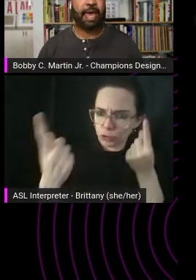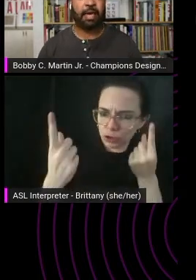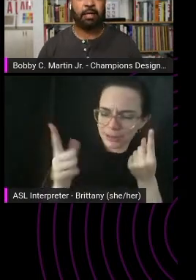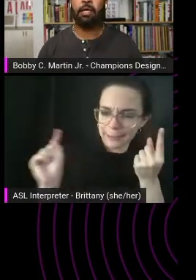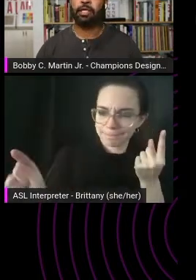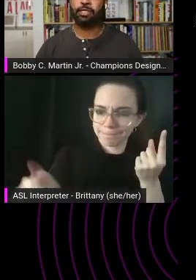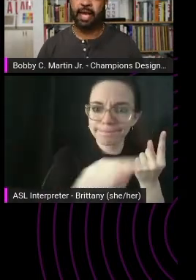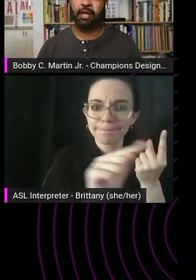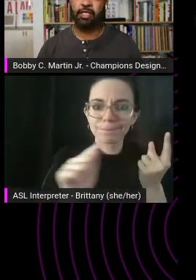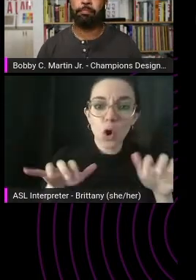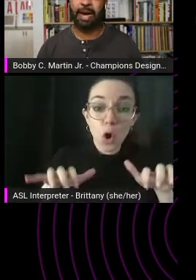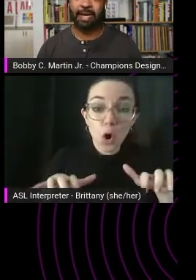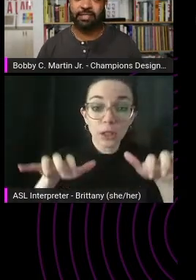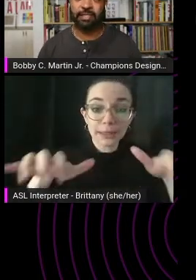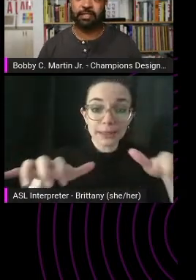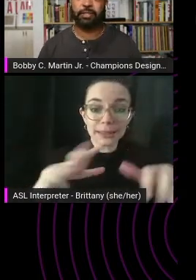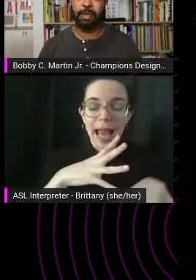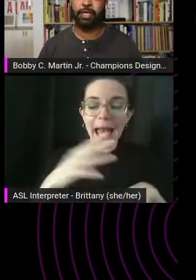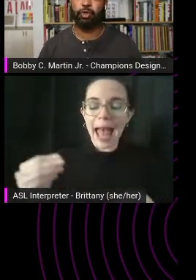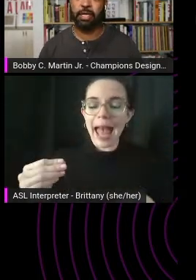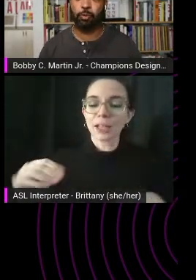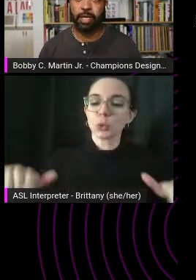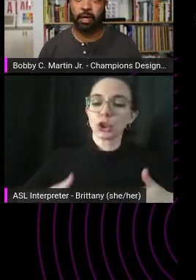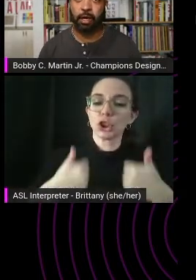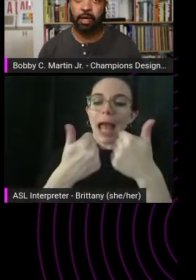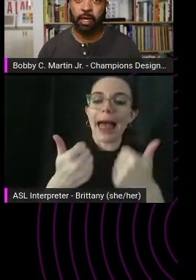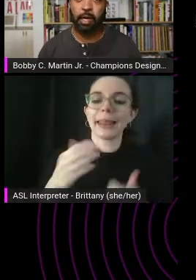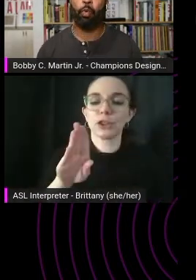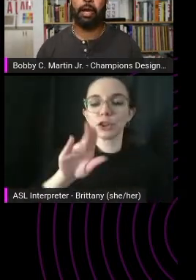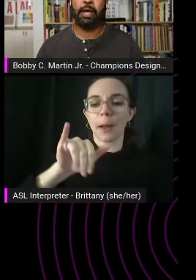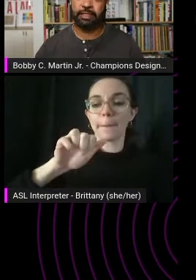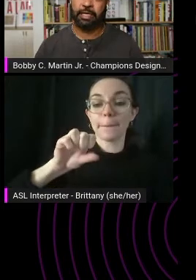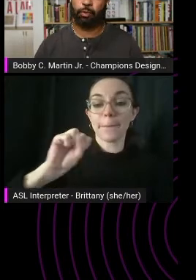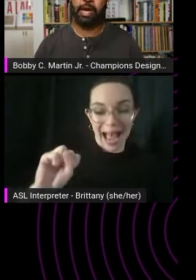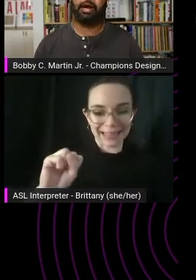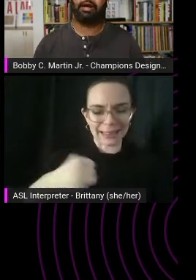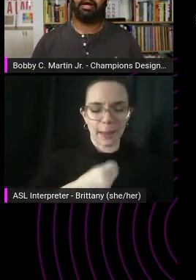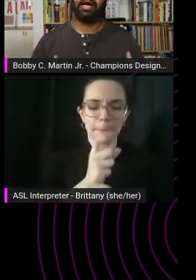and to challenge biases to make sure that we are aware